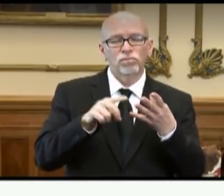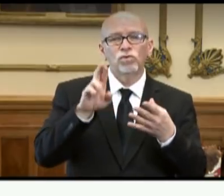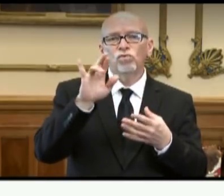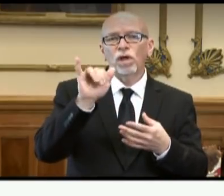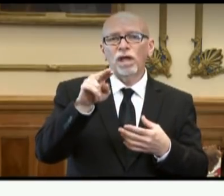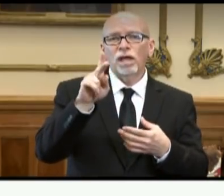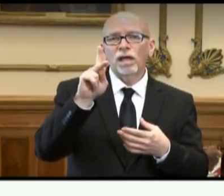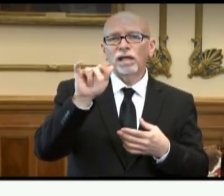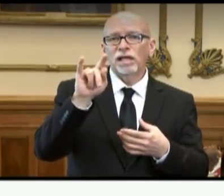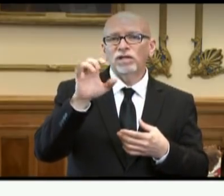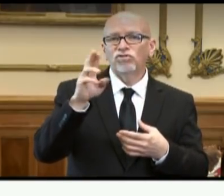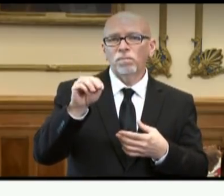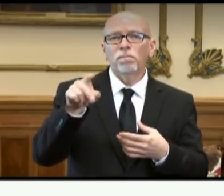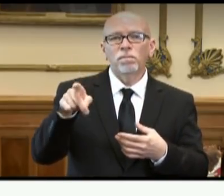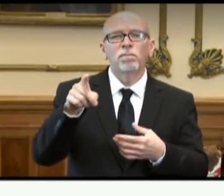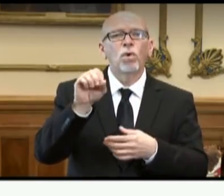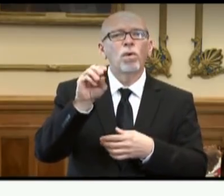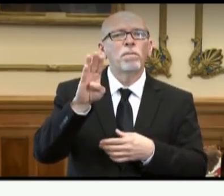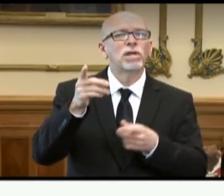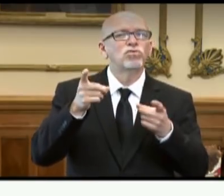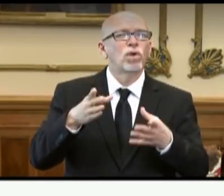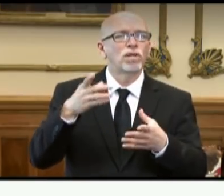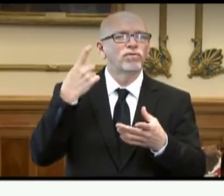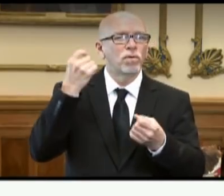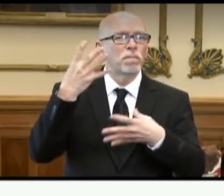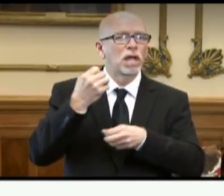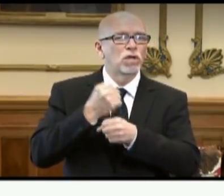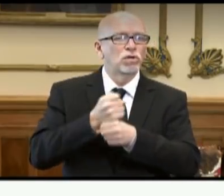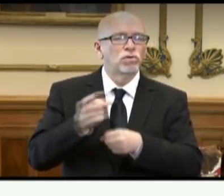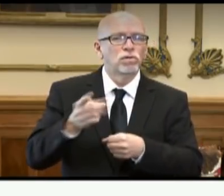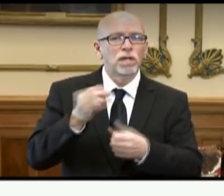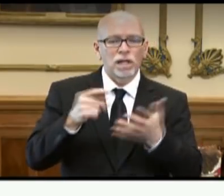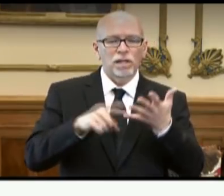ADVISE OR AND DIRECTOR, NATIONAL ECONOMIC COUNCIL FOR PRESIDENT